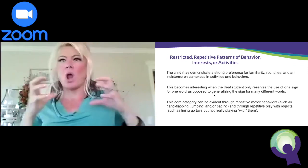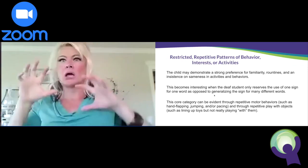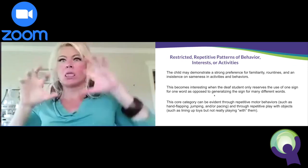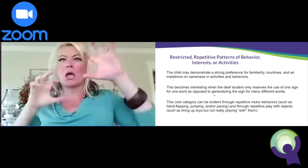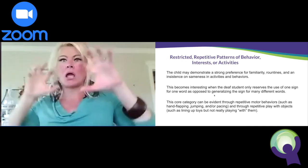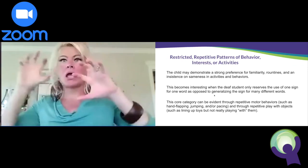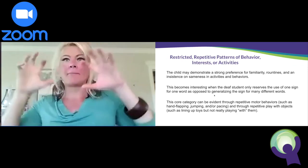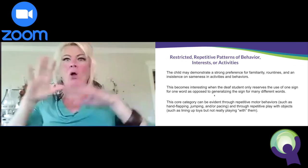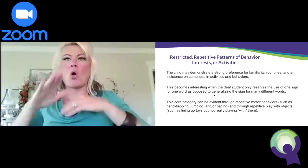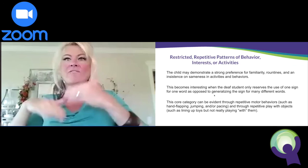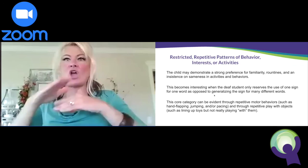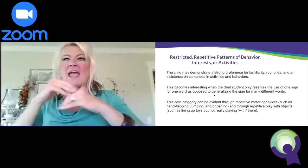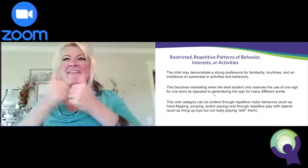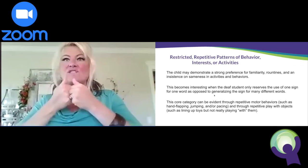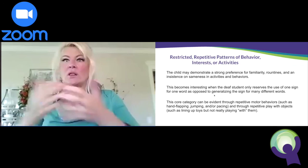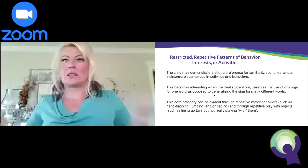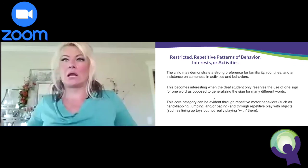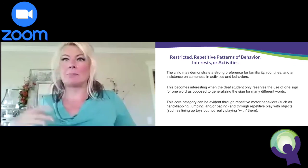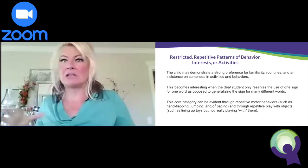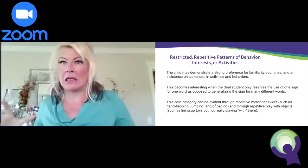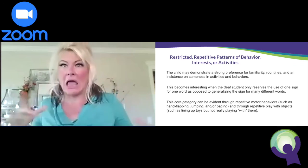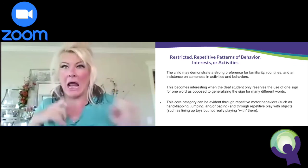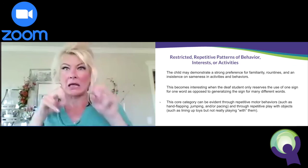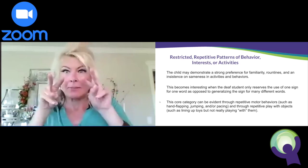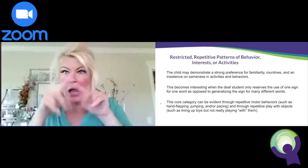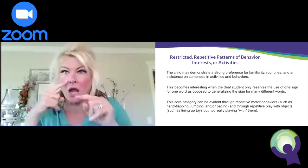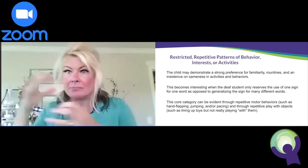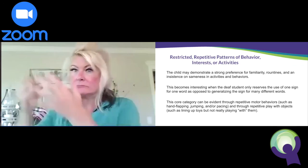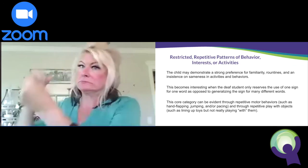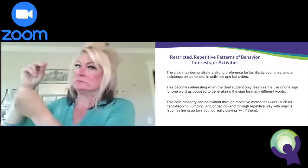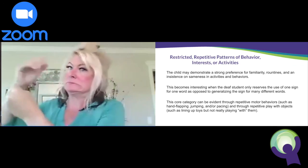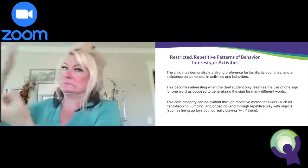three years old. He wanted to climb on everything and I just kept keeping my